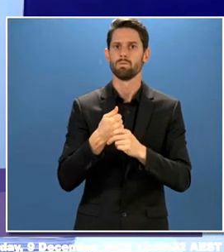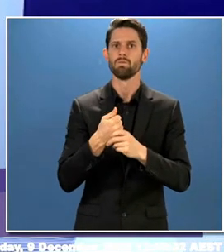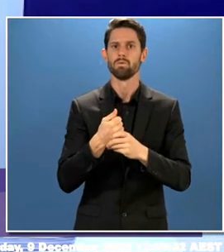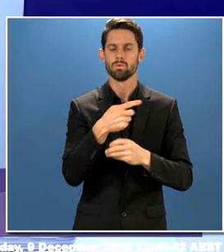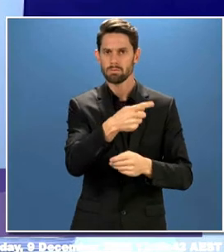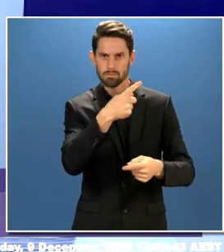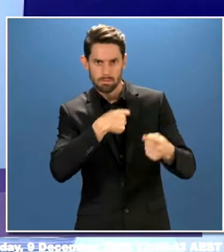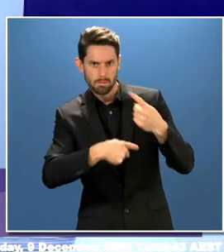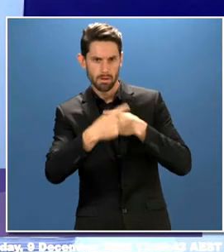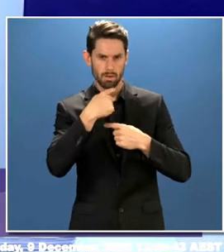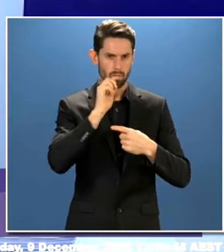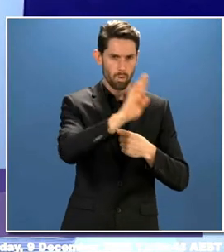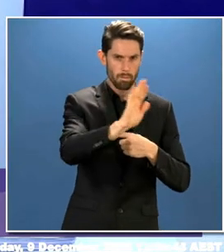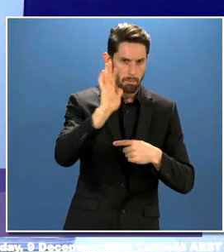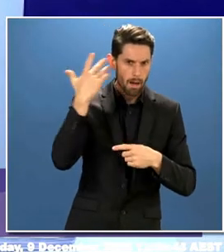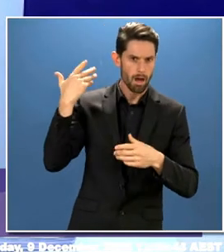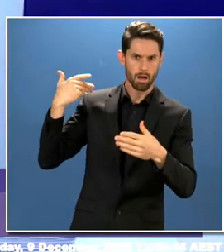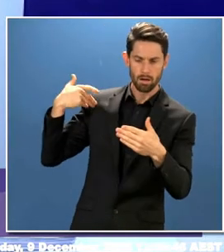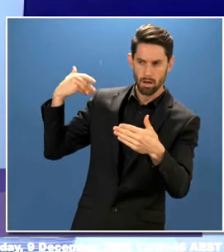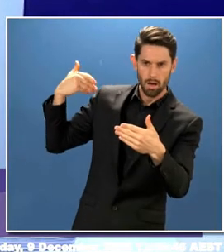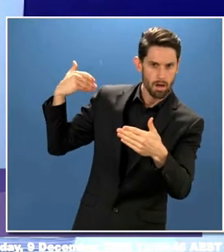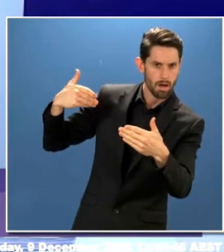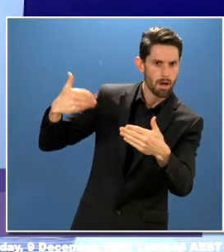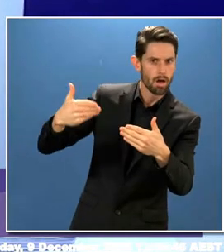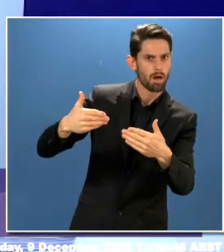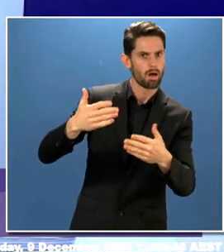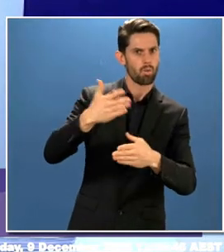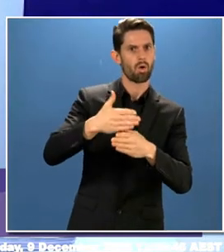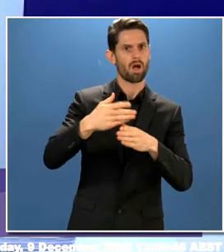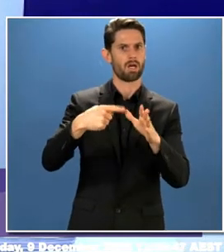and in particular the journey you've had at the Australian Taxation Office.